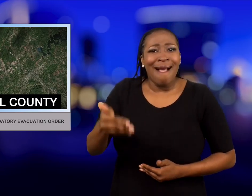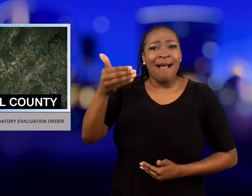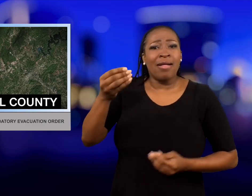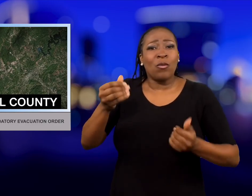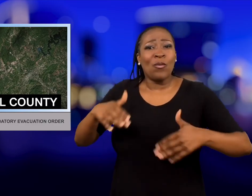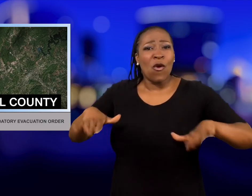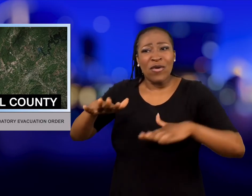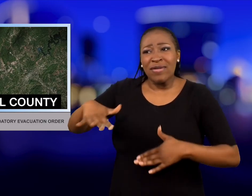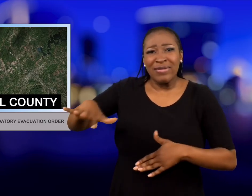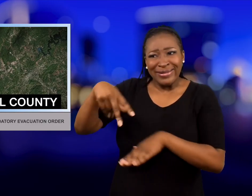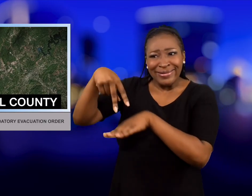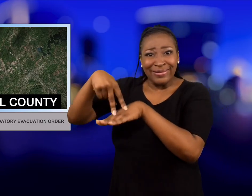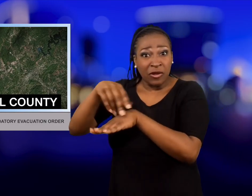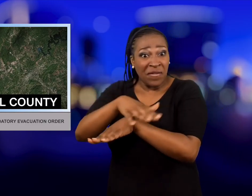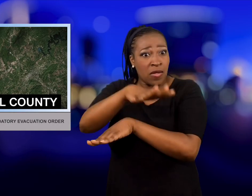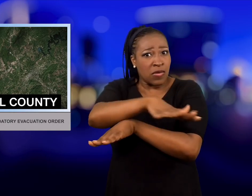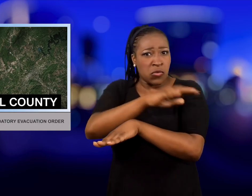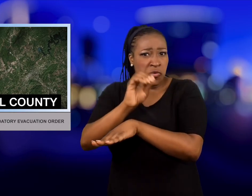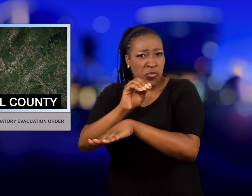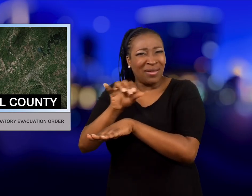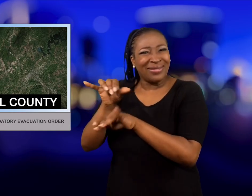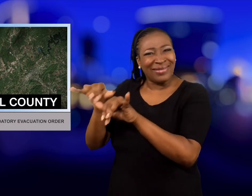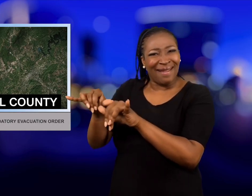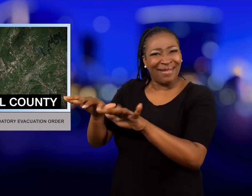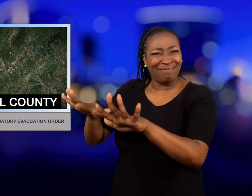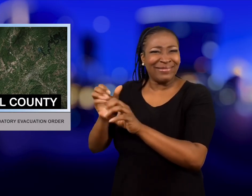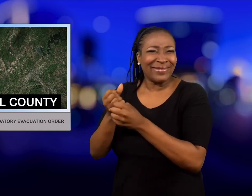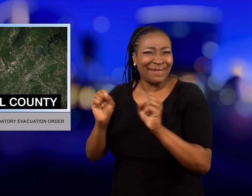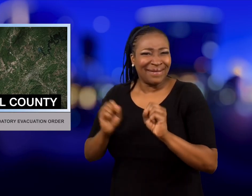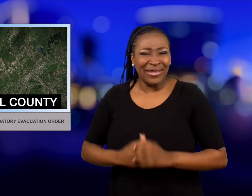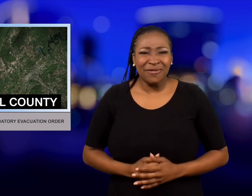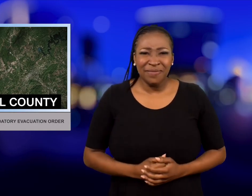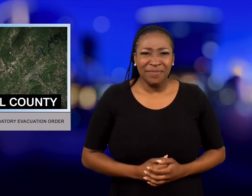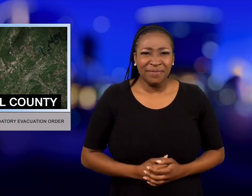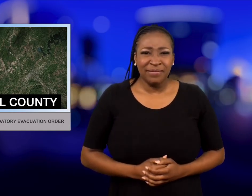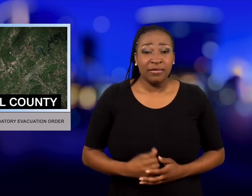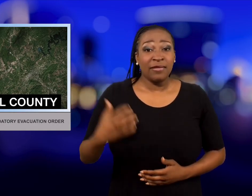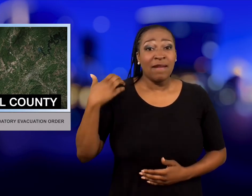seek higher ground.